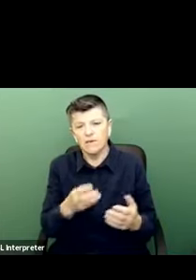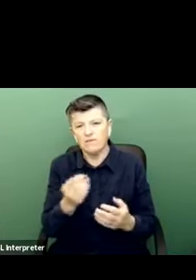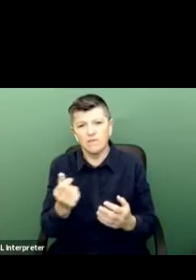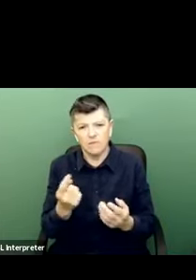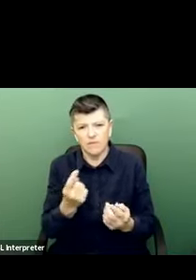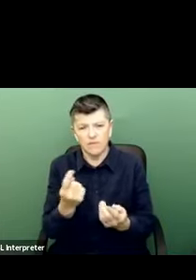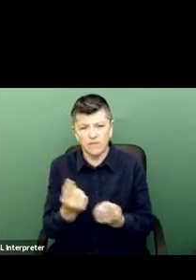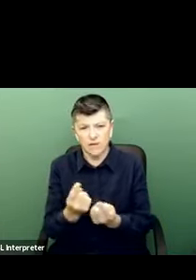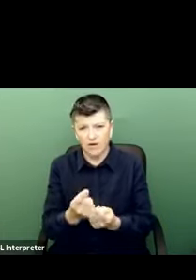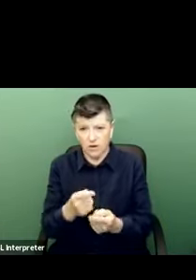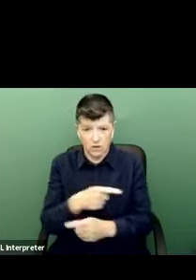Discussion and advocacy and